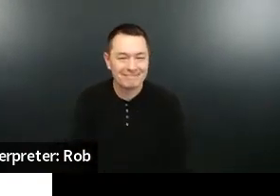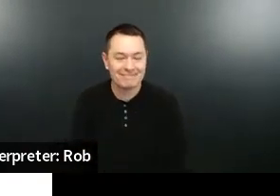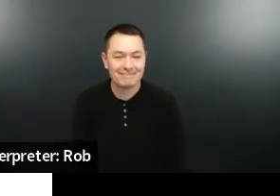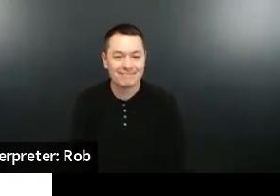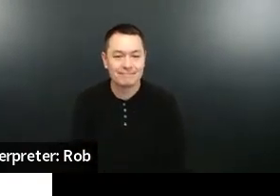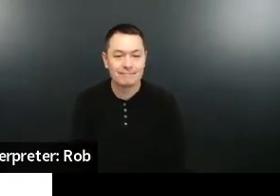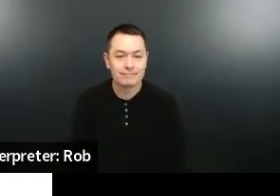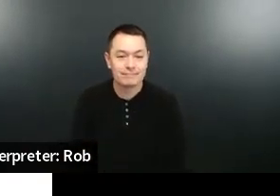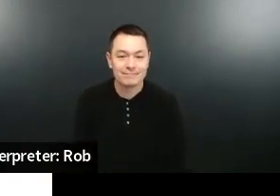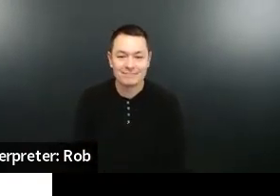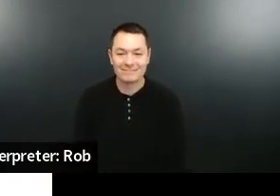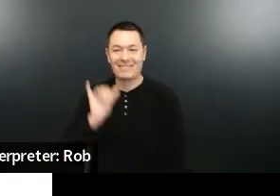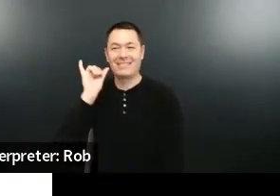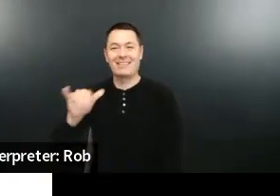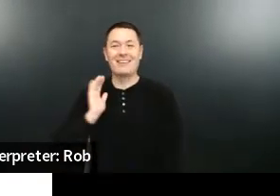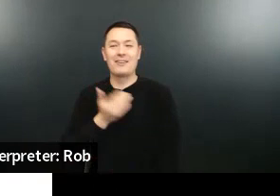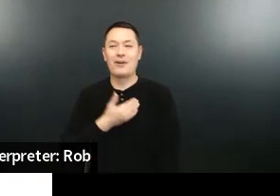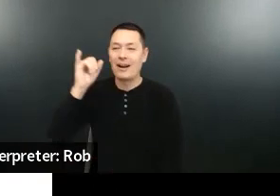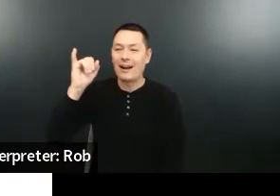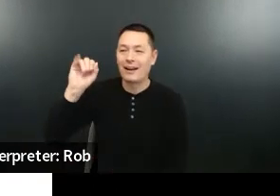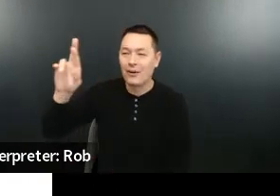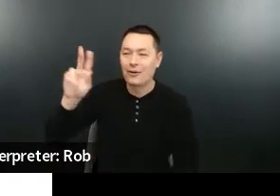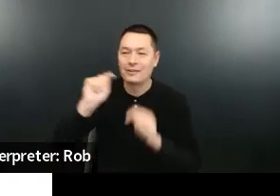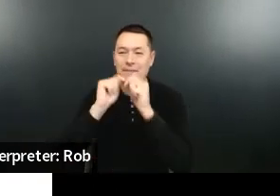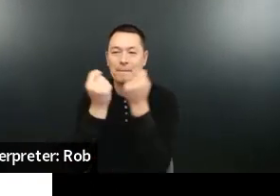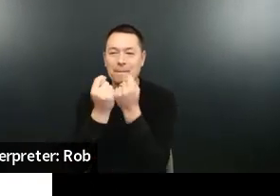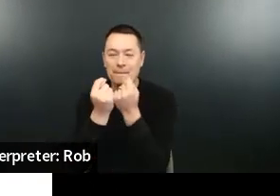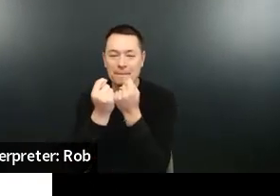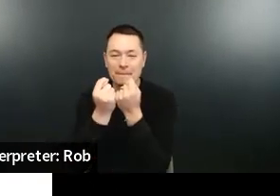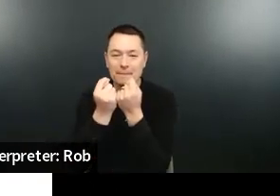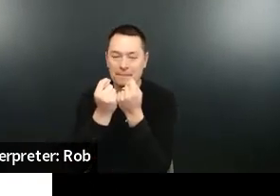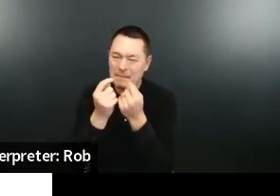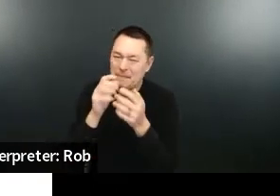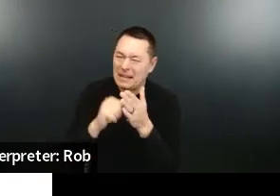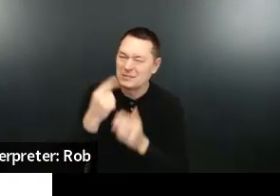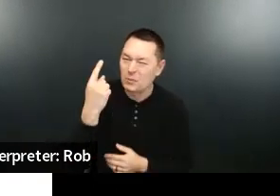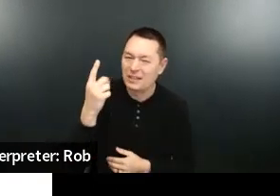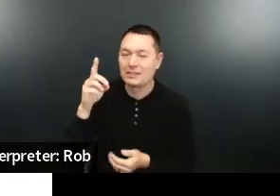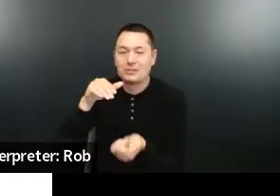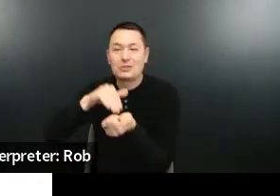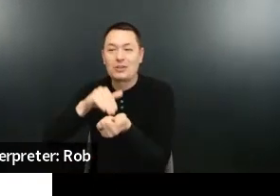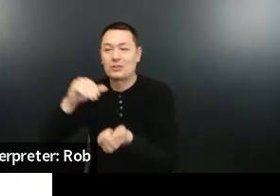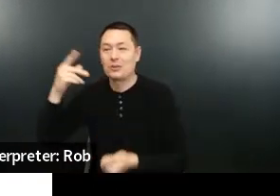So this is our IR team. So Dr. Pimentel wasn't able to join us today.